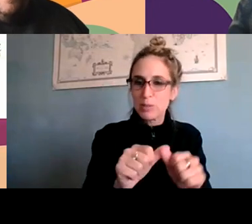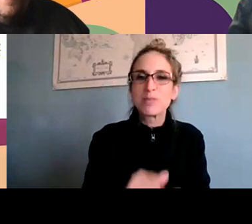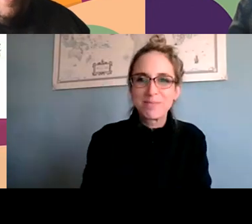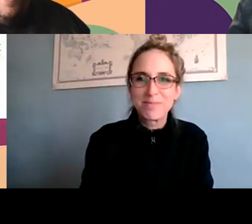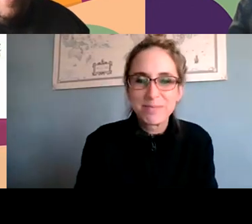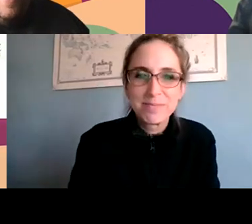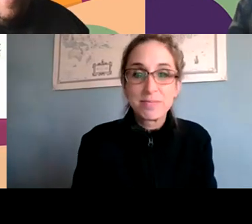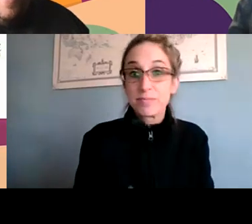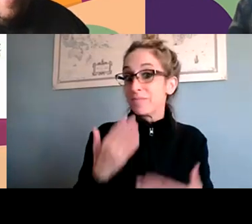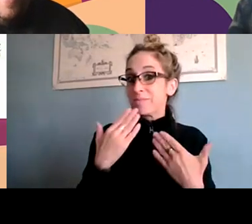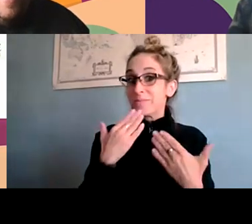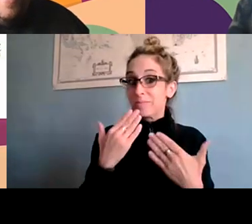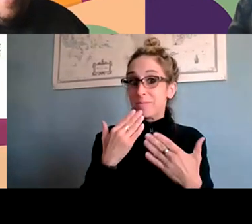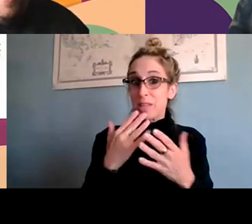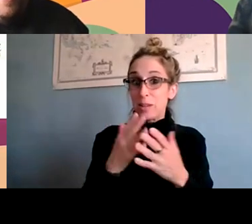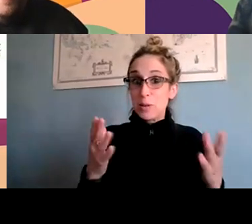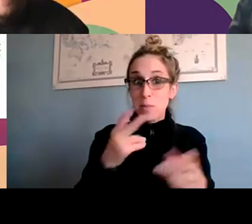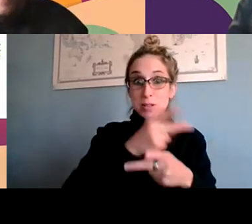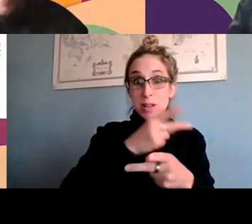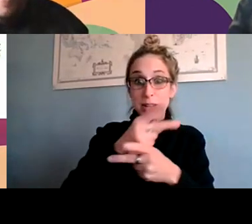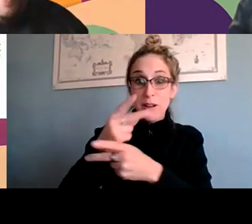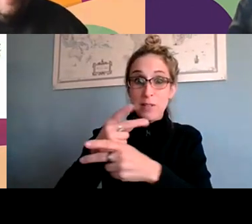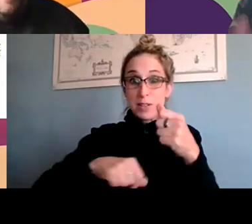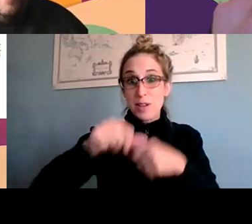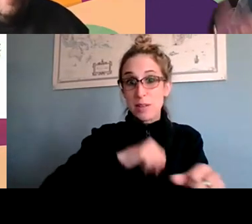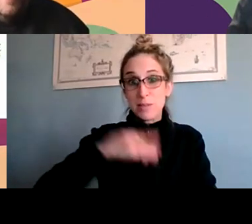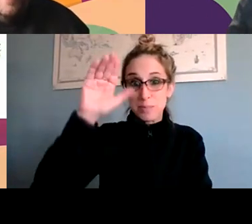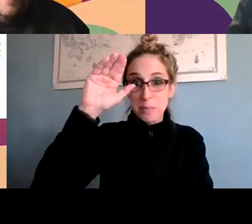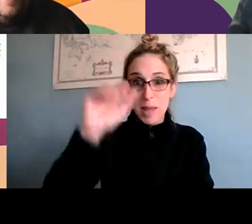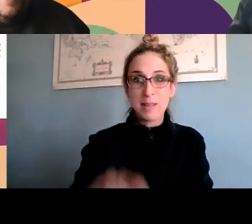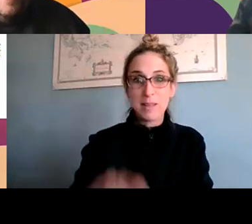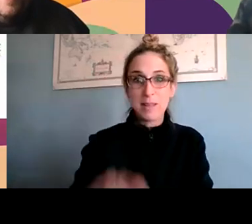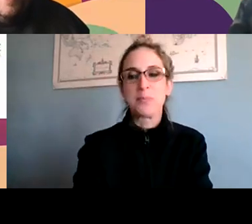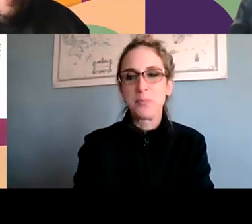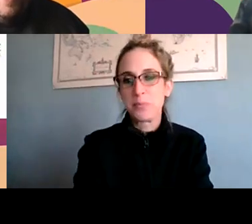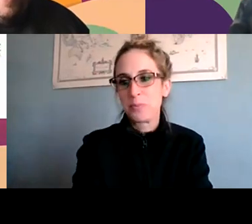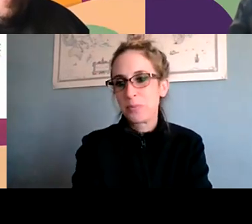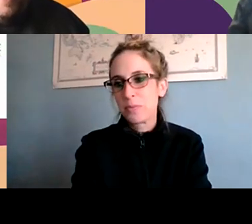Aurora Chang: Thank you all so much take care of each other. Katherine Michel: Thank you. Ghada Al-Masri: Thank you so much.